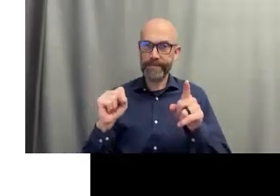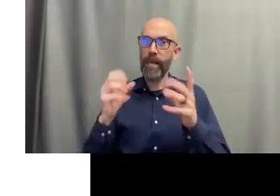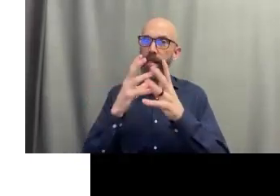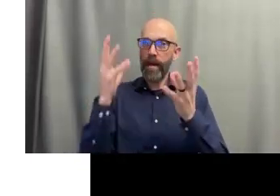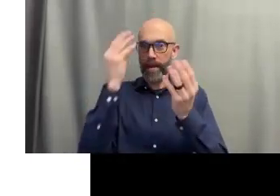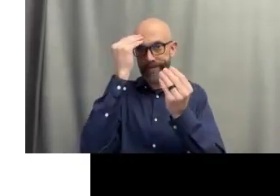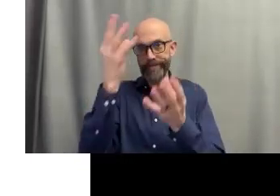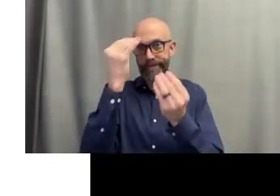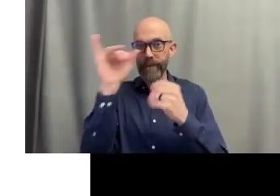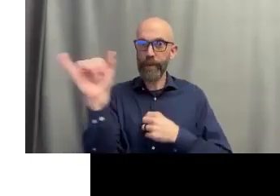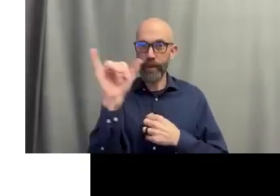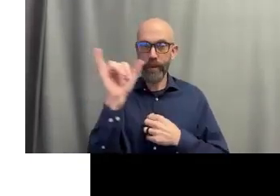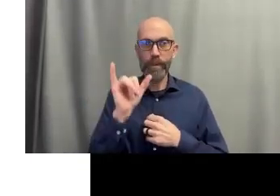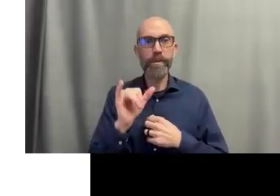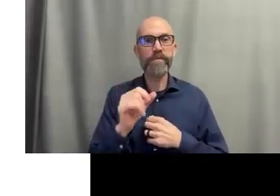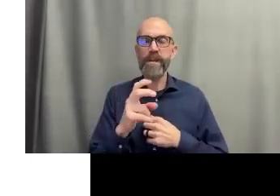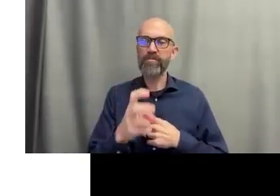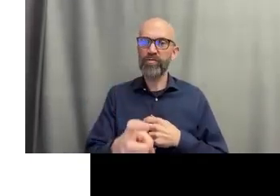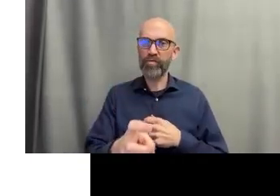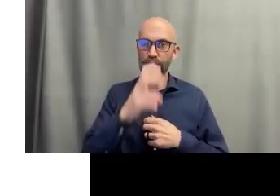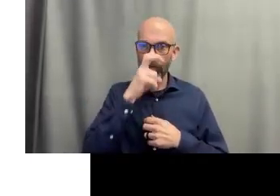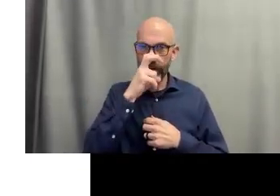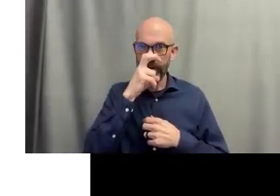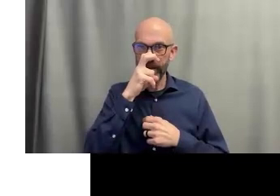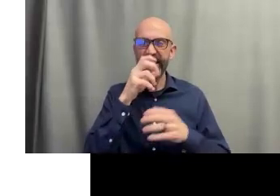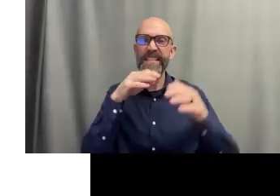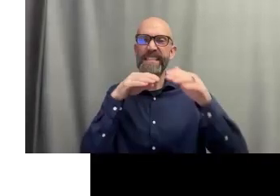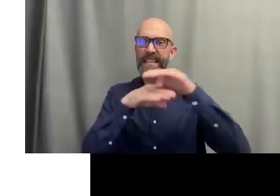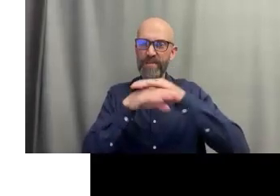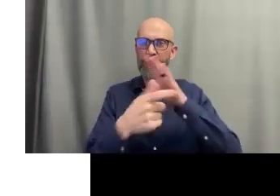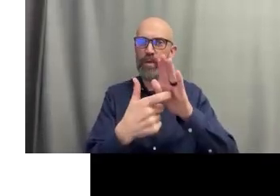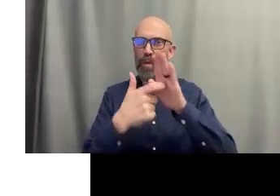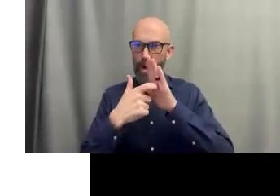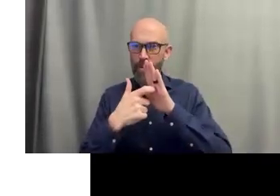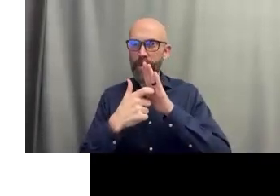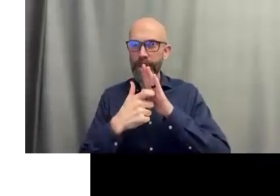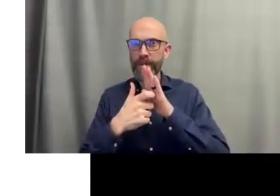They meet pretty strict accessibility requirements. So that's one thing to look for.